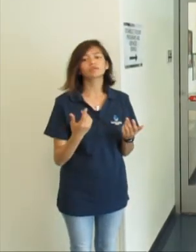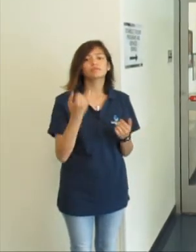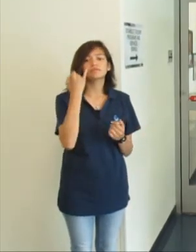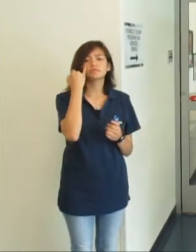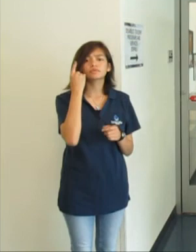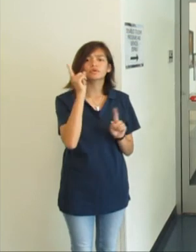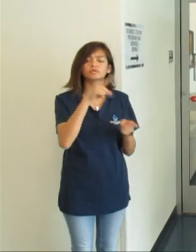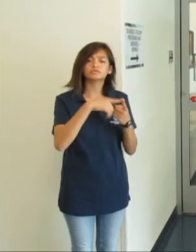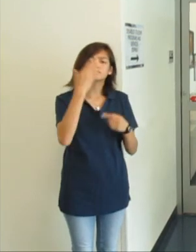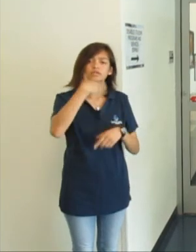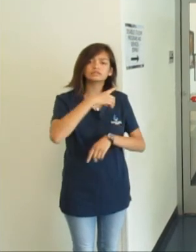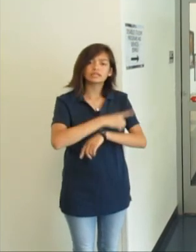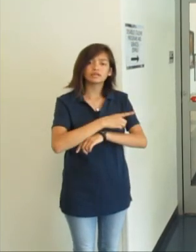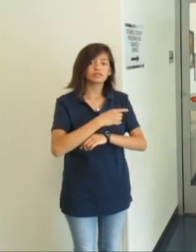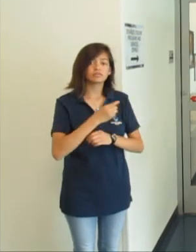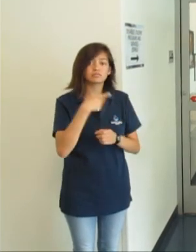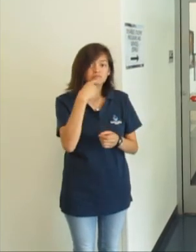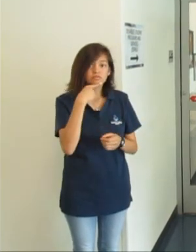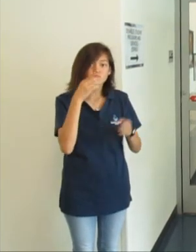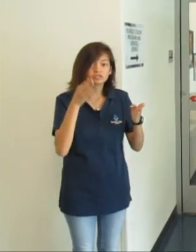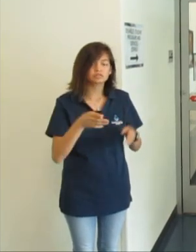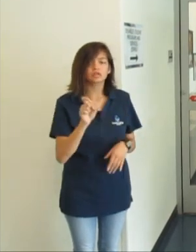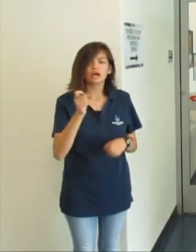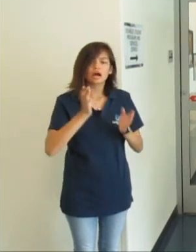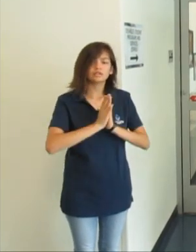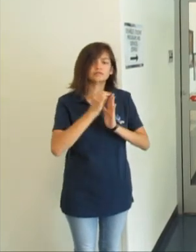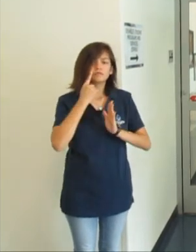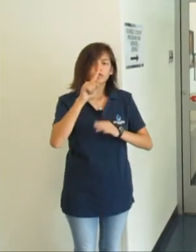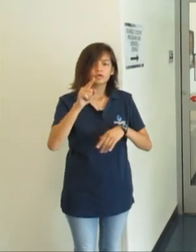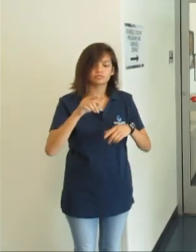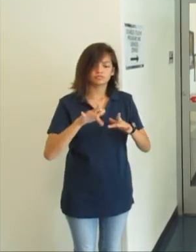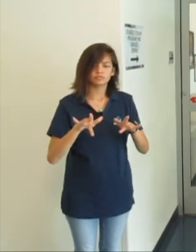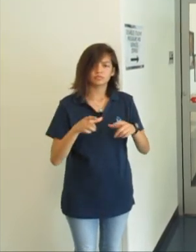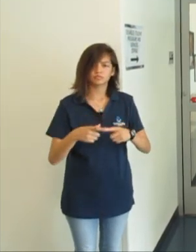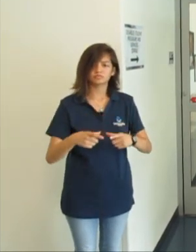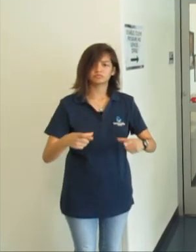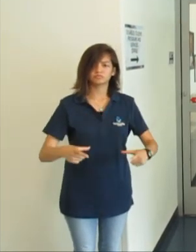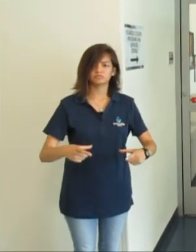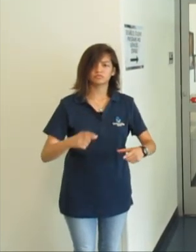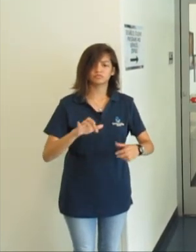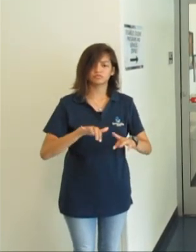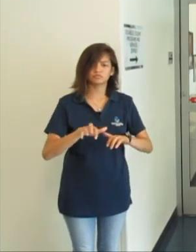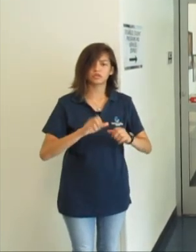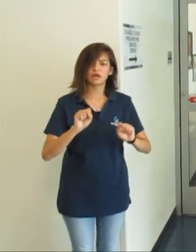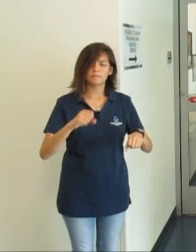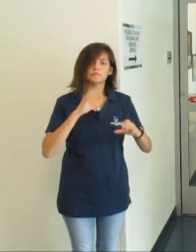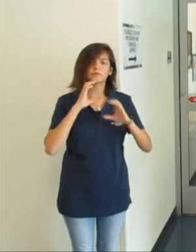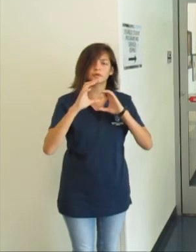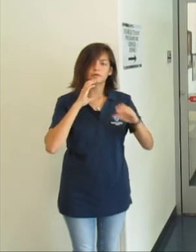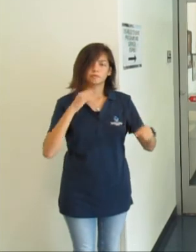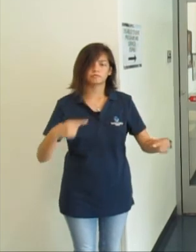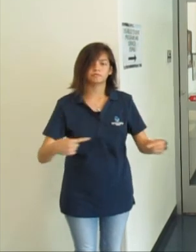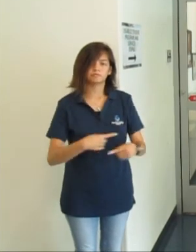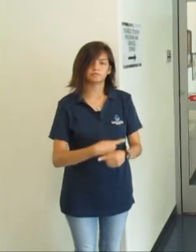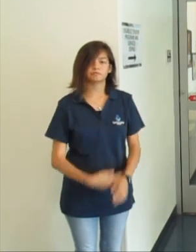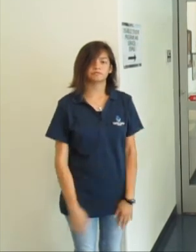If you go to front desk and happen to see a hearing person, you can ask for Ubi Duo to communicate with the hearing person.